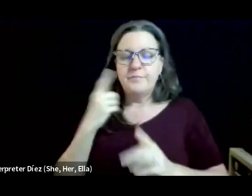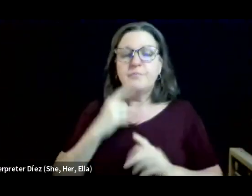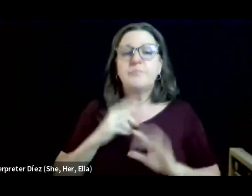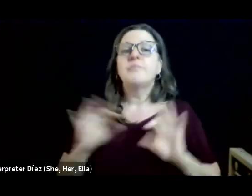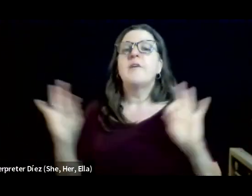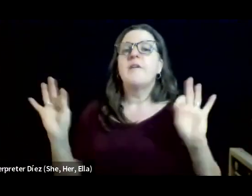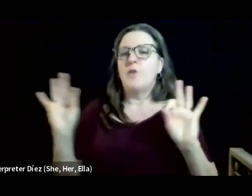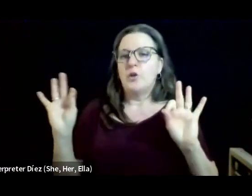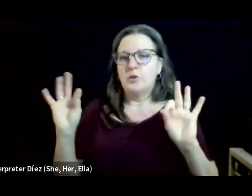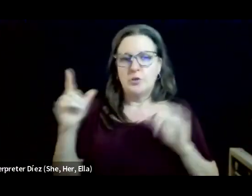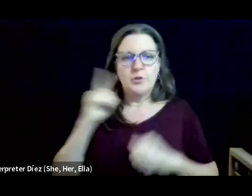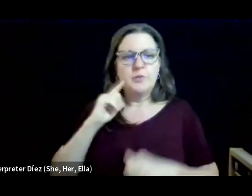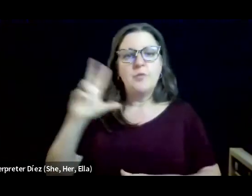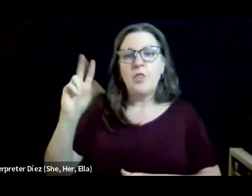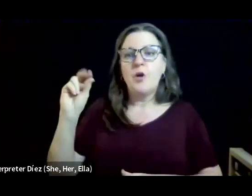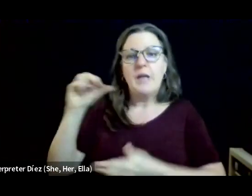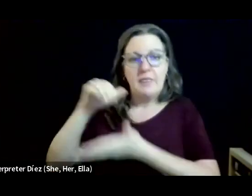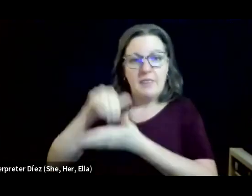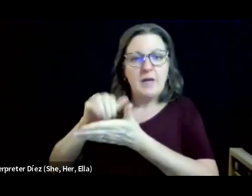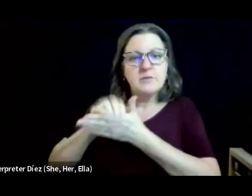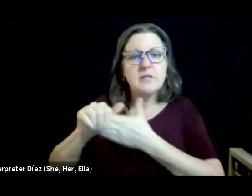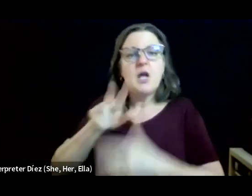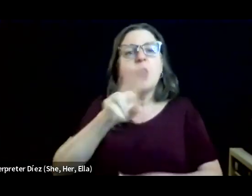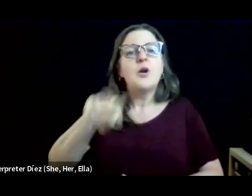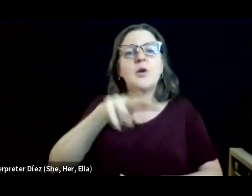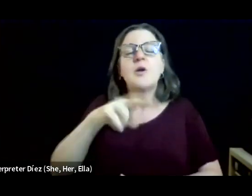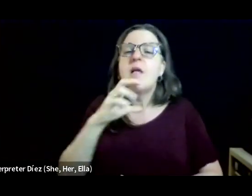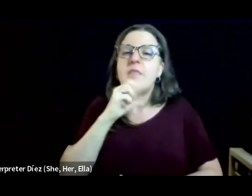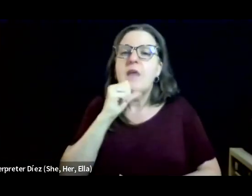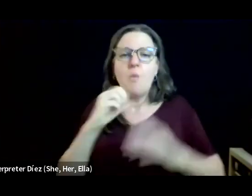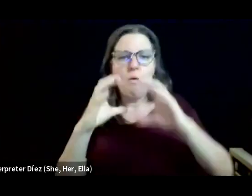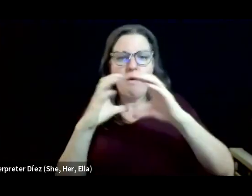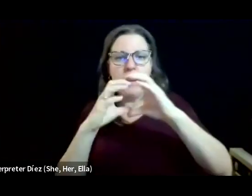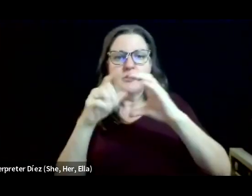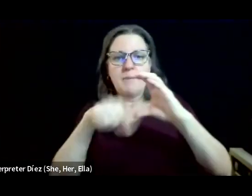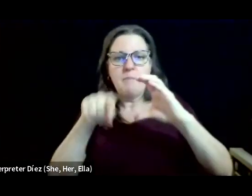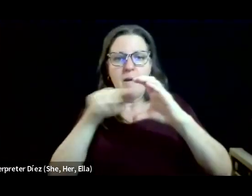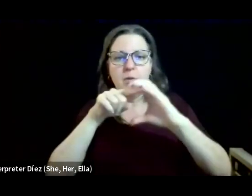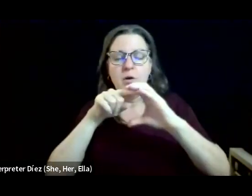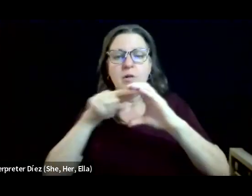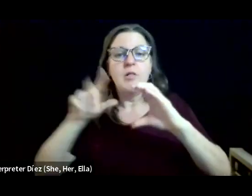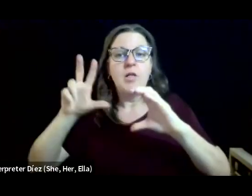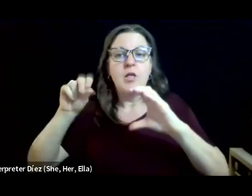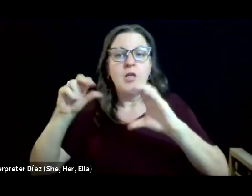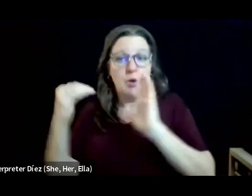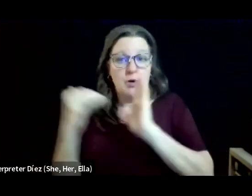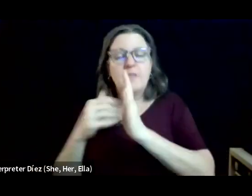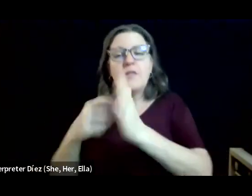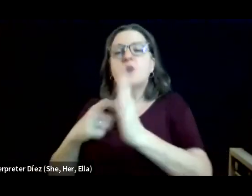we'd be looking at the orange bubbles. That purchase would typically require three quotes and then it would require approval